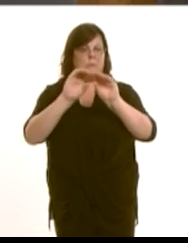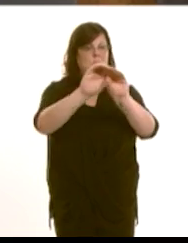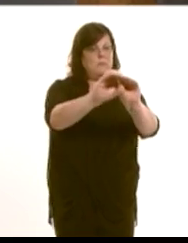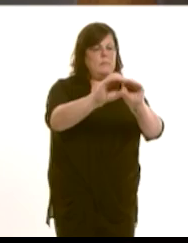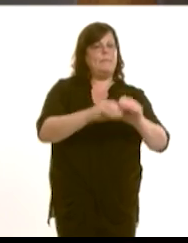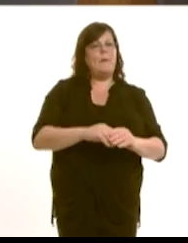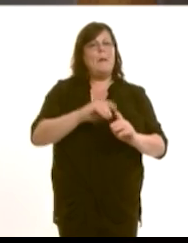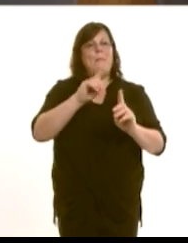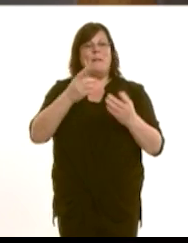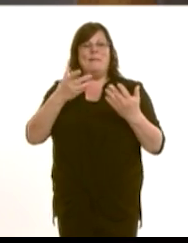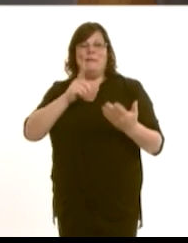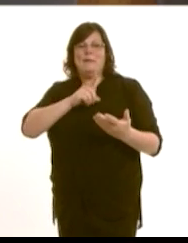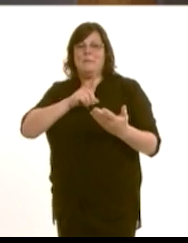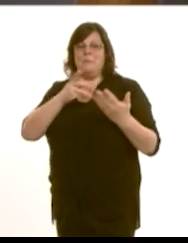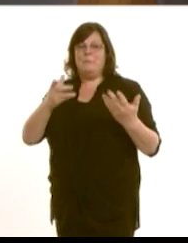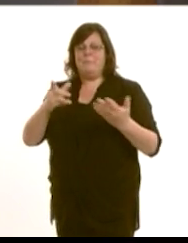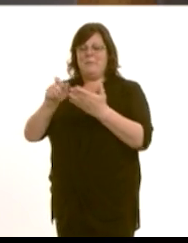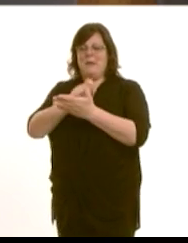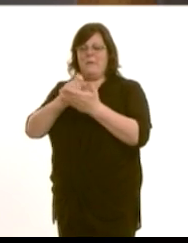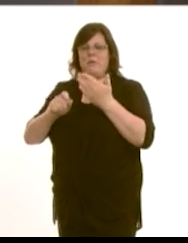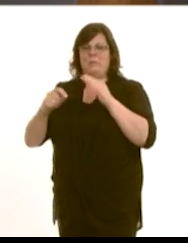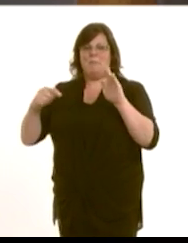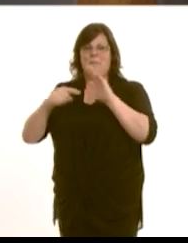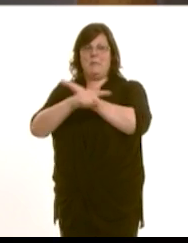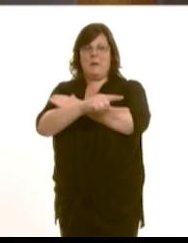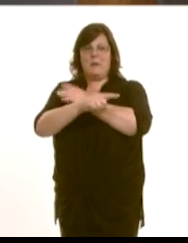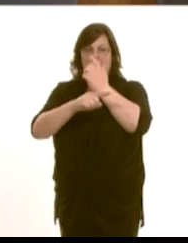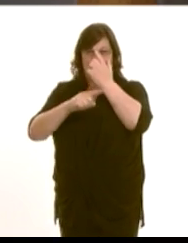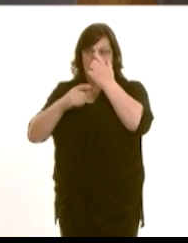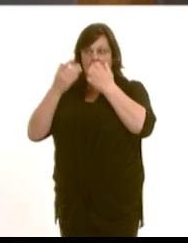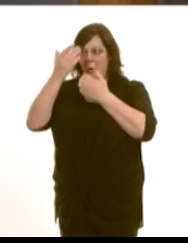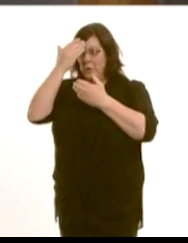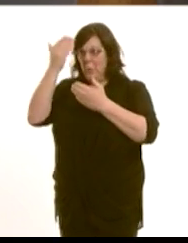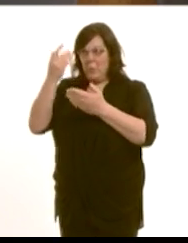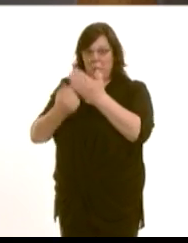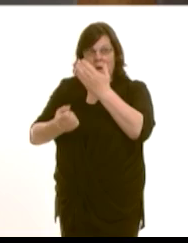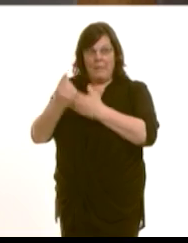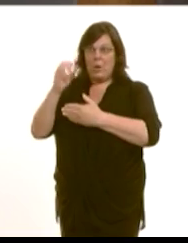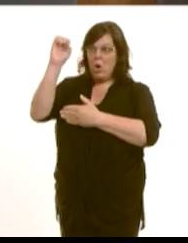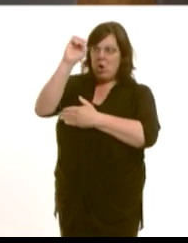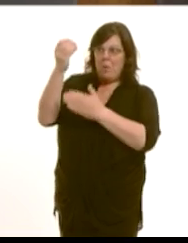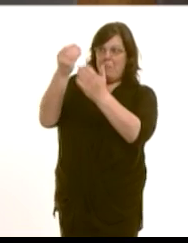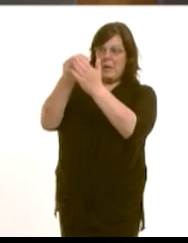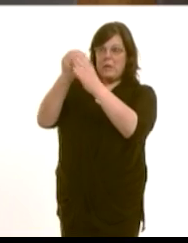Given the lack of assurances from the UK Government to date over replacing EU funding and programme